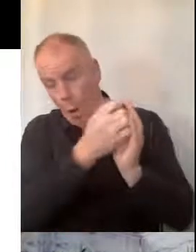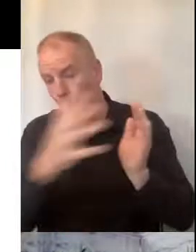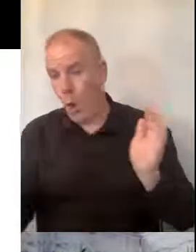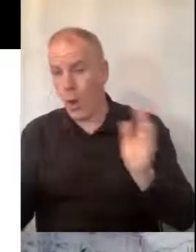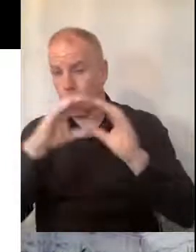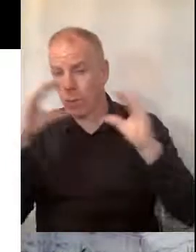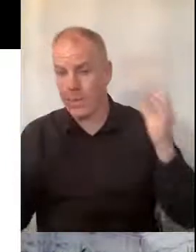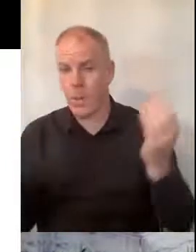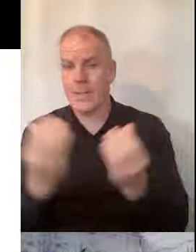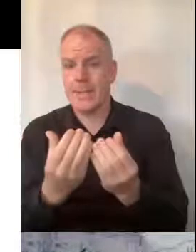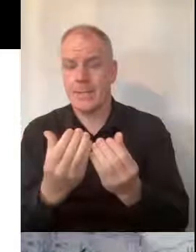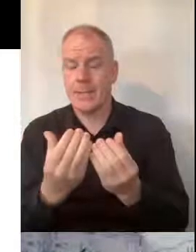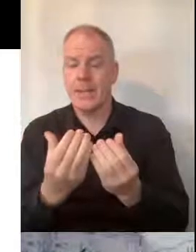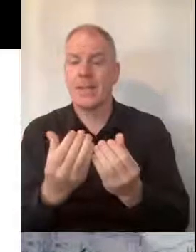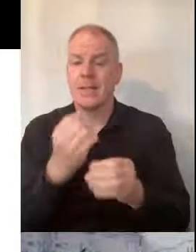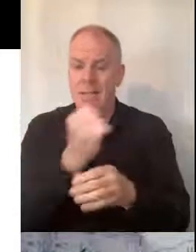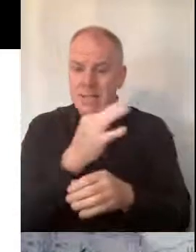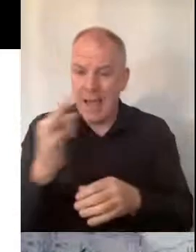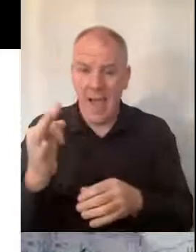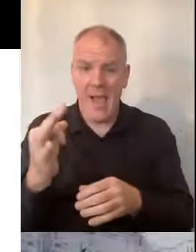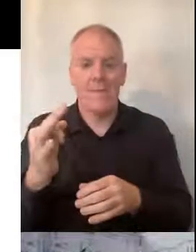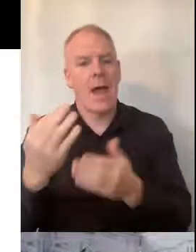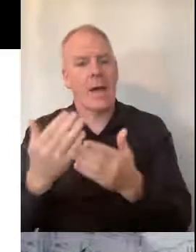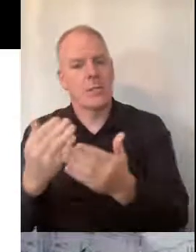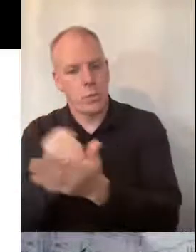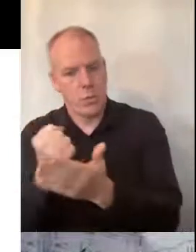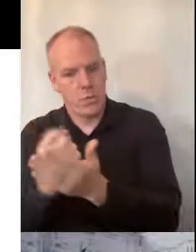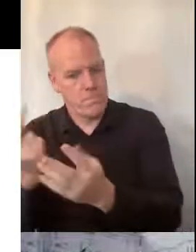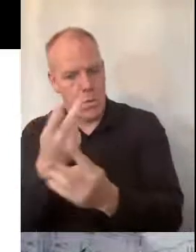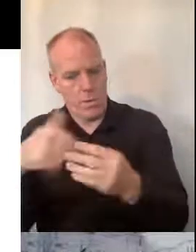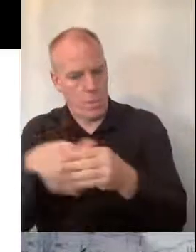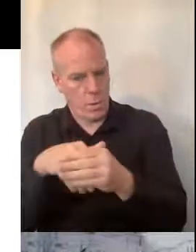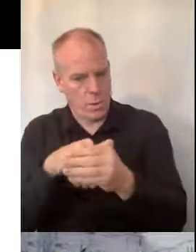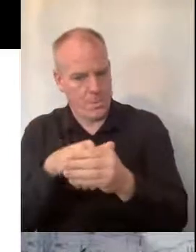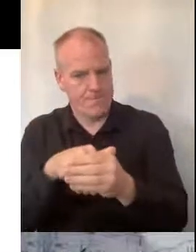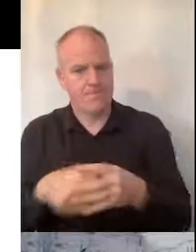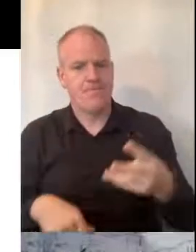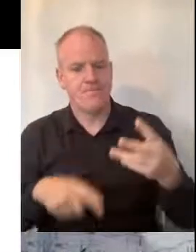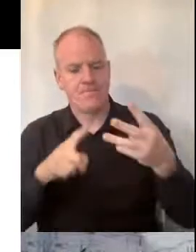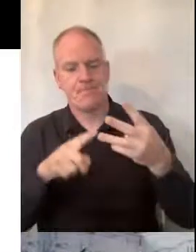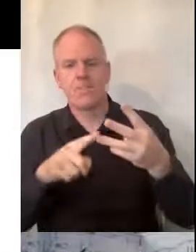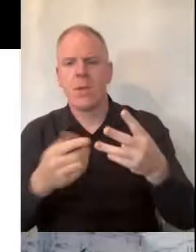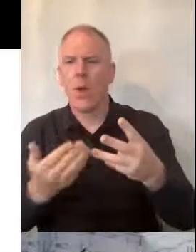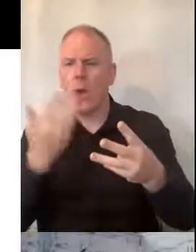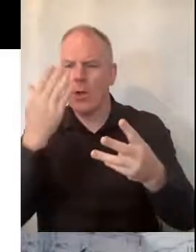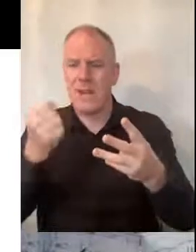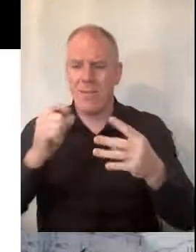I'm including our staff and our learners. Learners come from a variety of backgrounds,